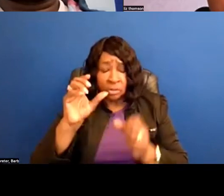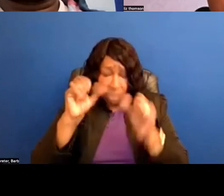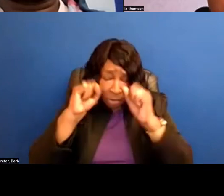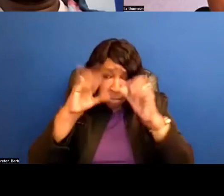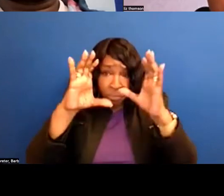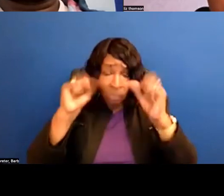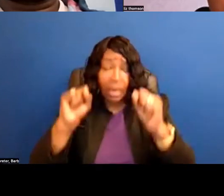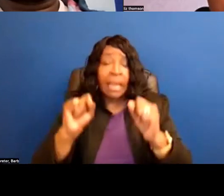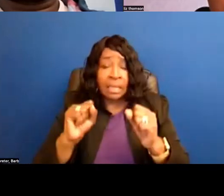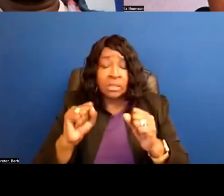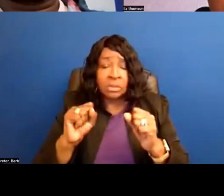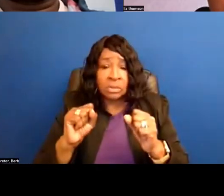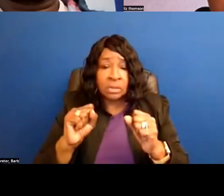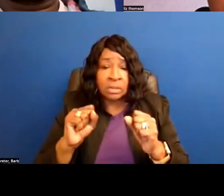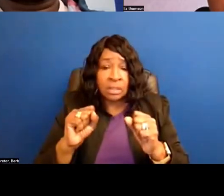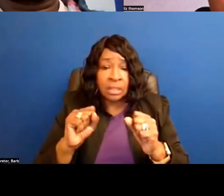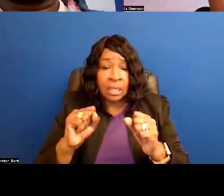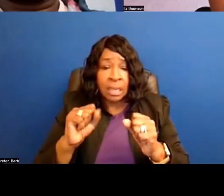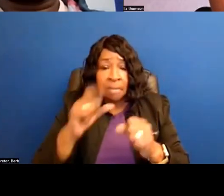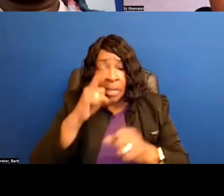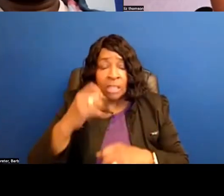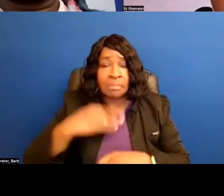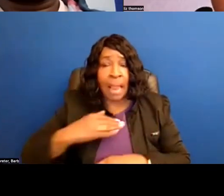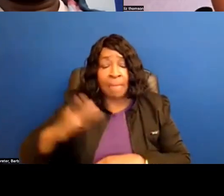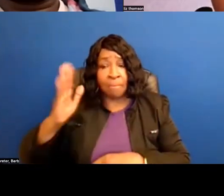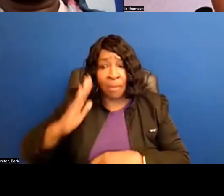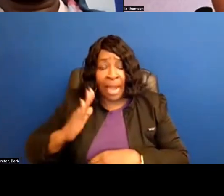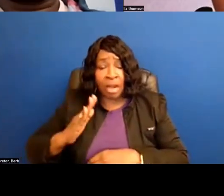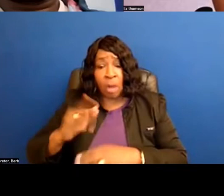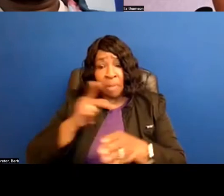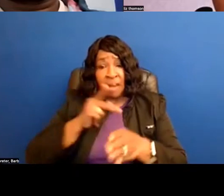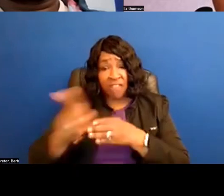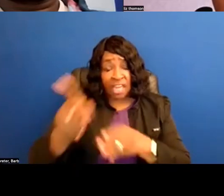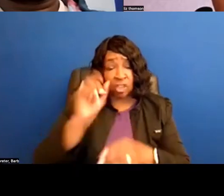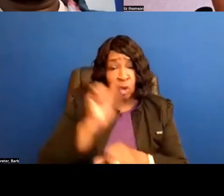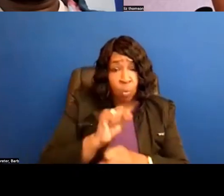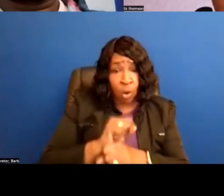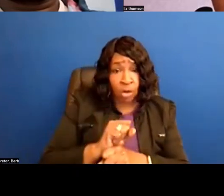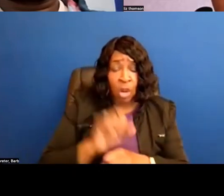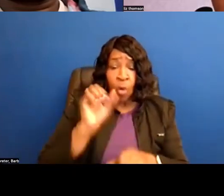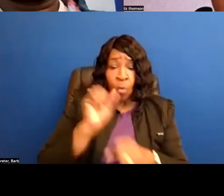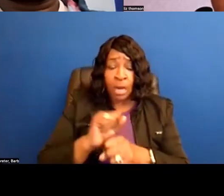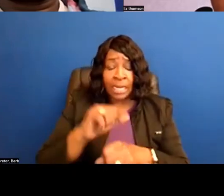so definitely because of my prior professional work of working at two other cultural centers,